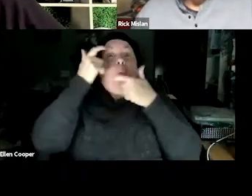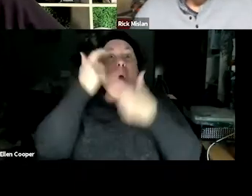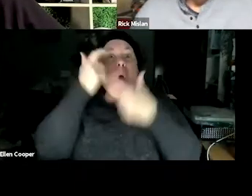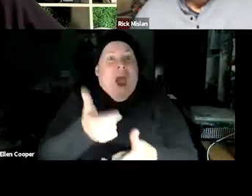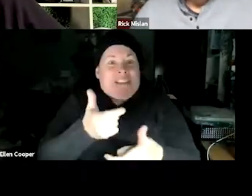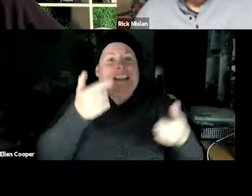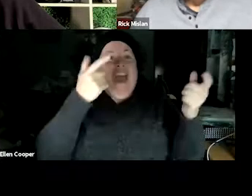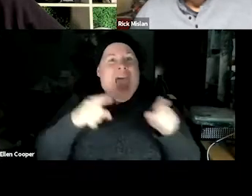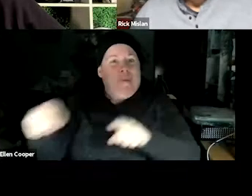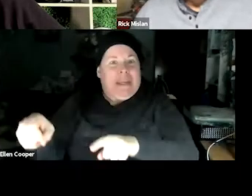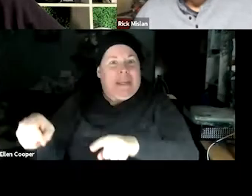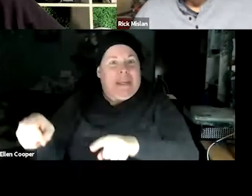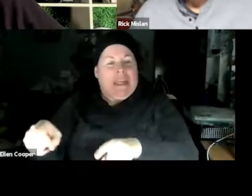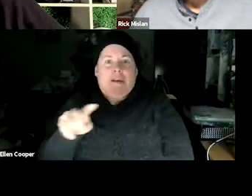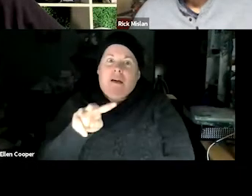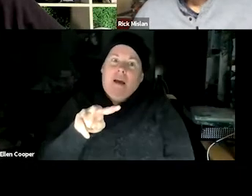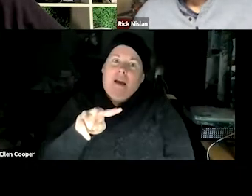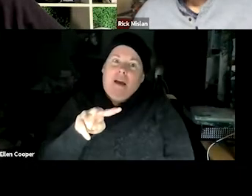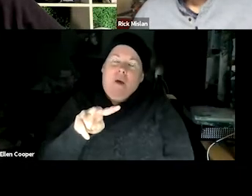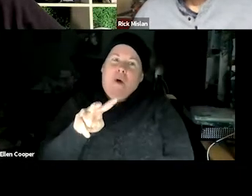CalebBarlow: Literally sitting there going, what is happening